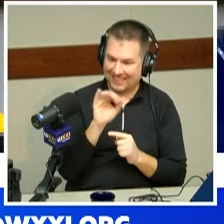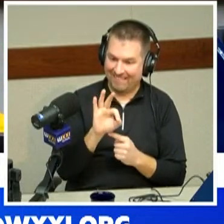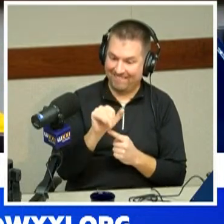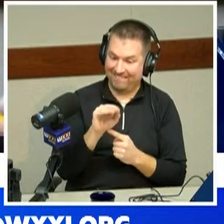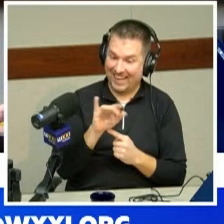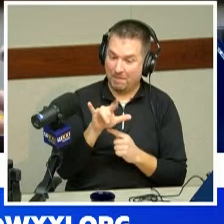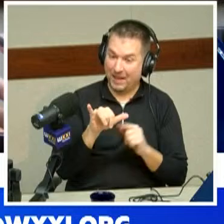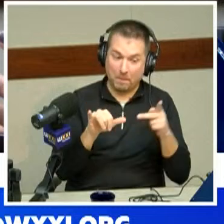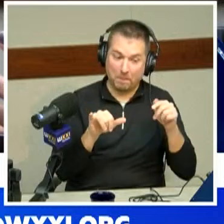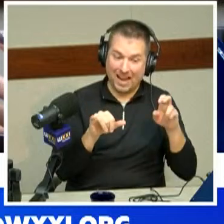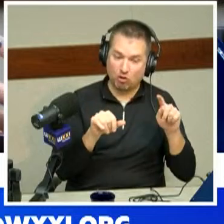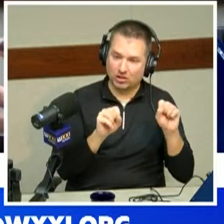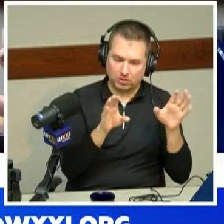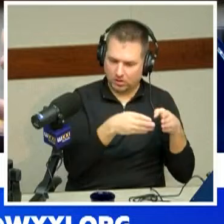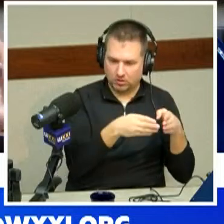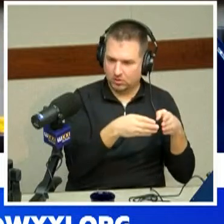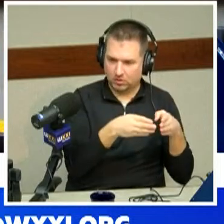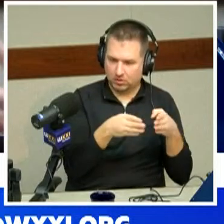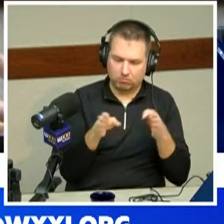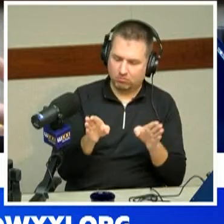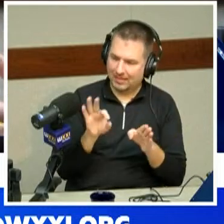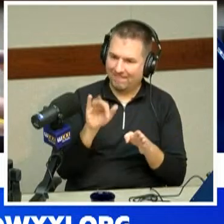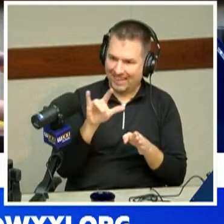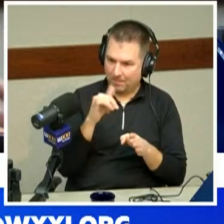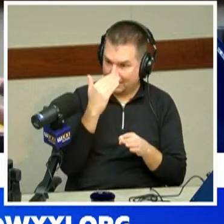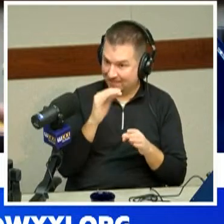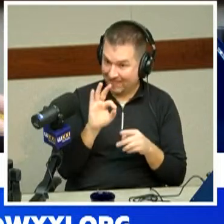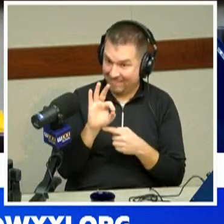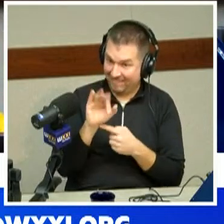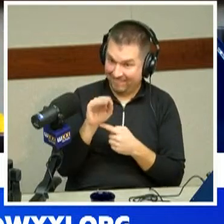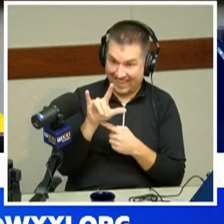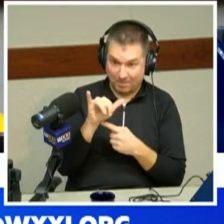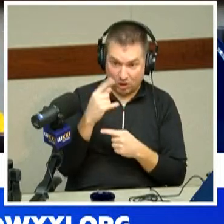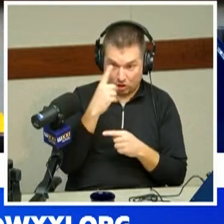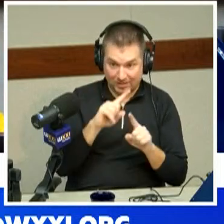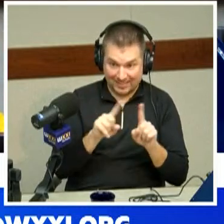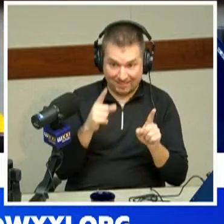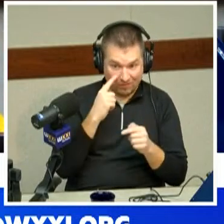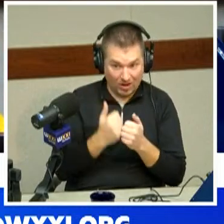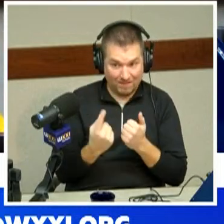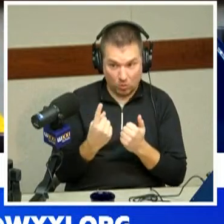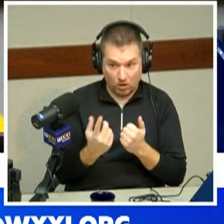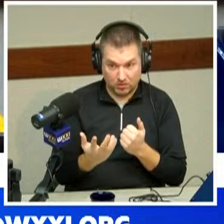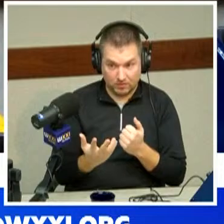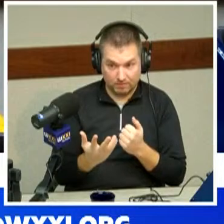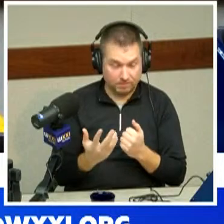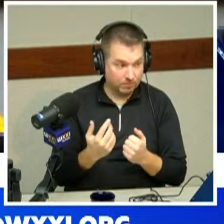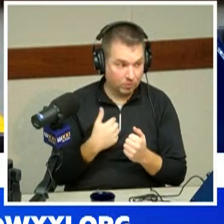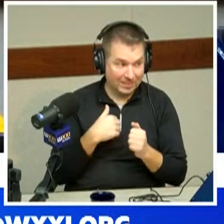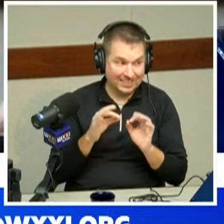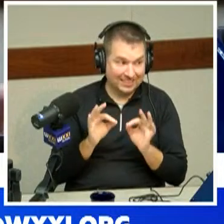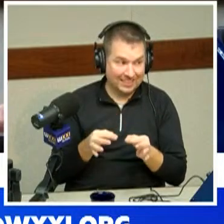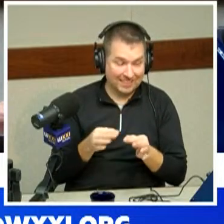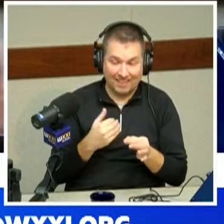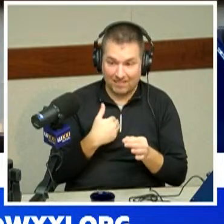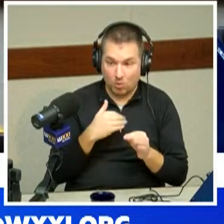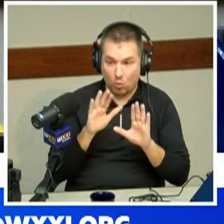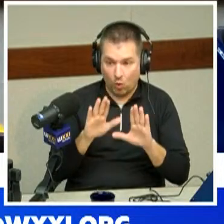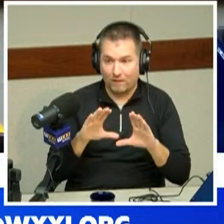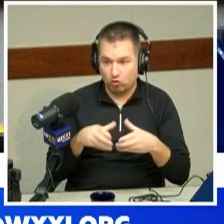is just you know it's different for everybody um but we definitely have a wonderful group of